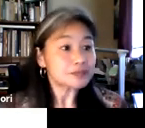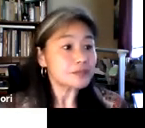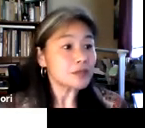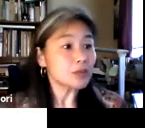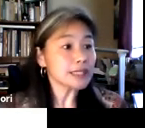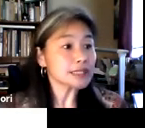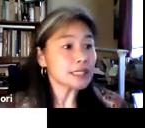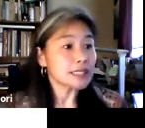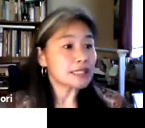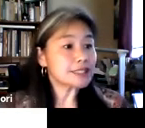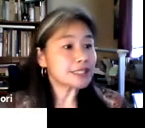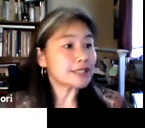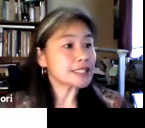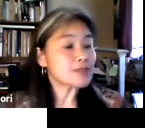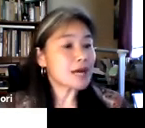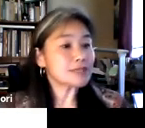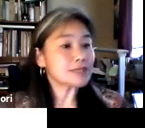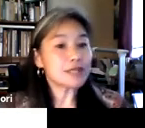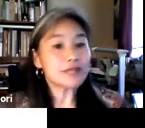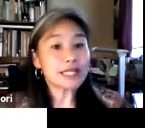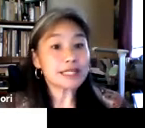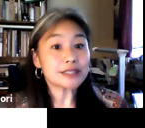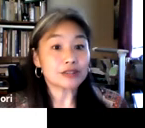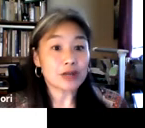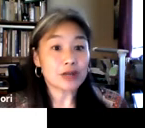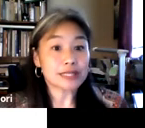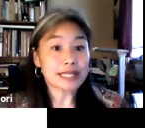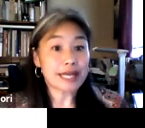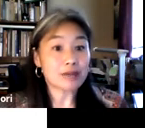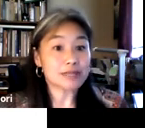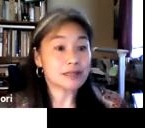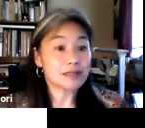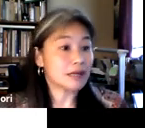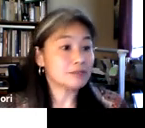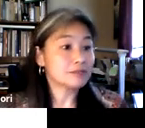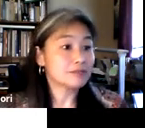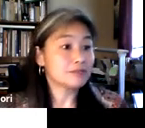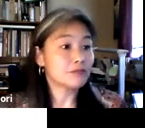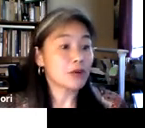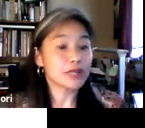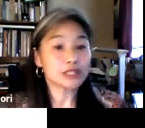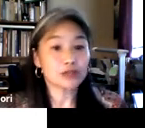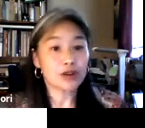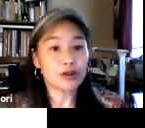actually had the same name. As he did. They were both last name matory. And she vaguely remembered him because he did